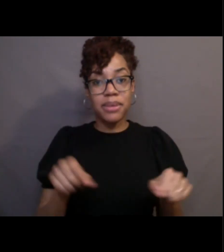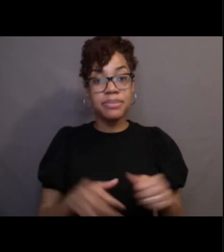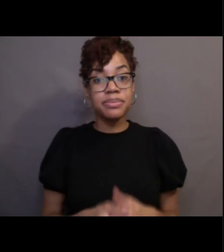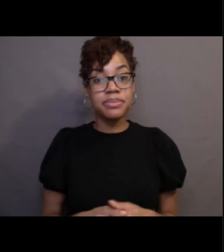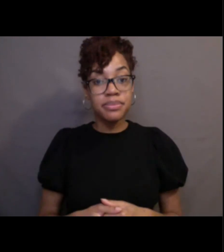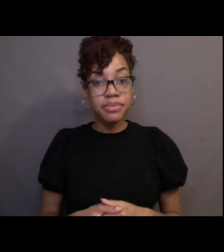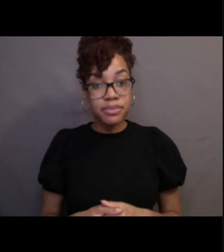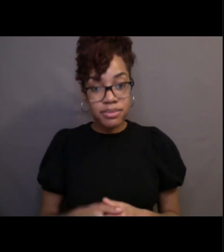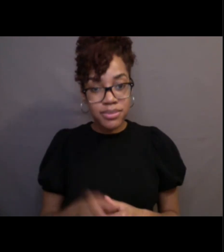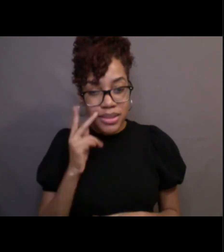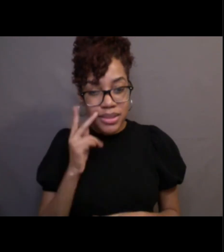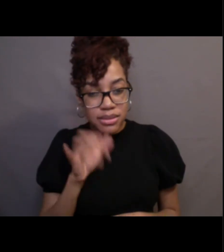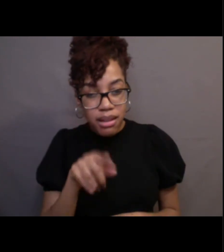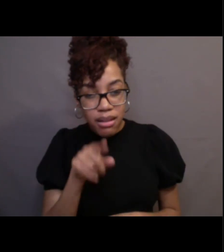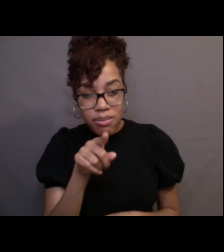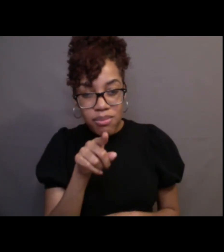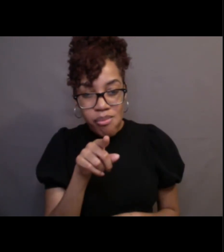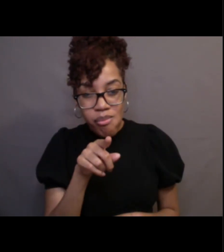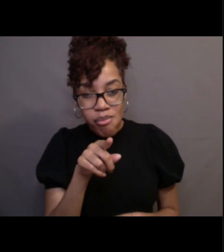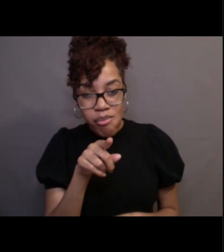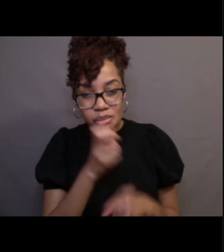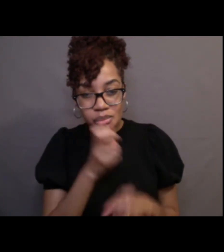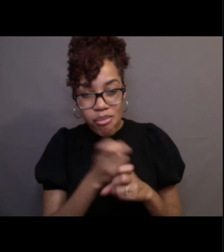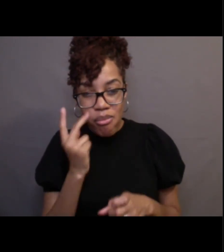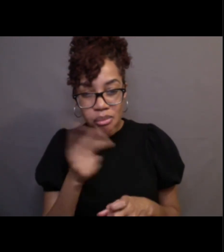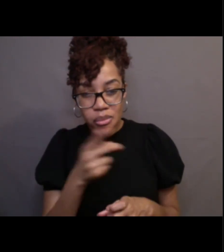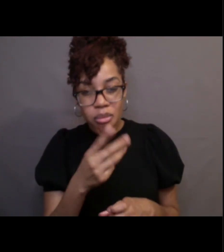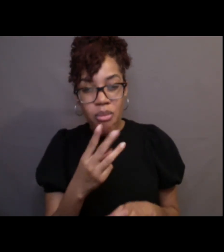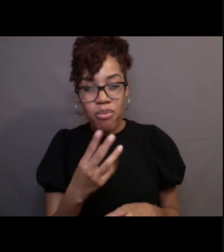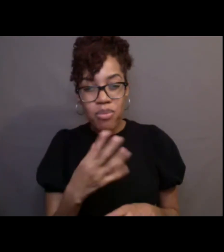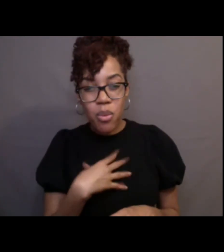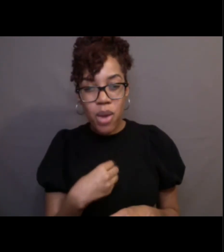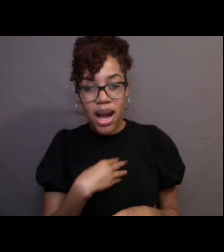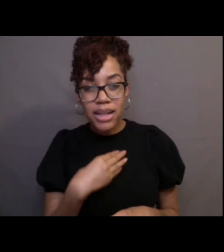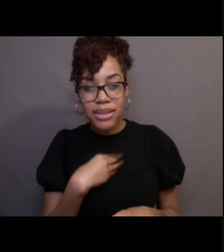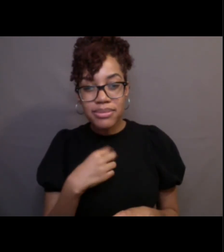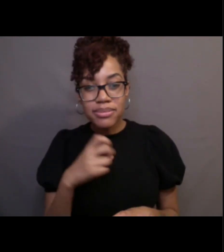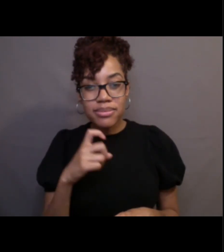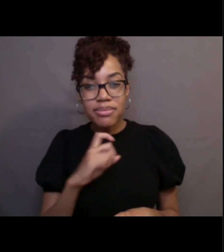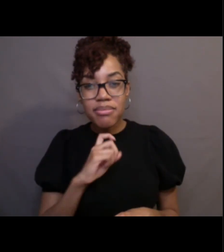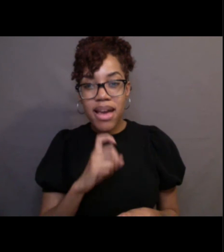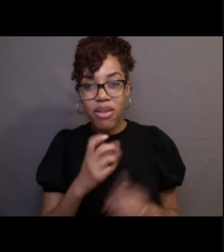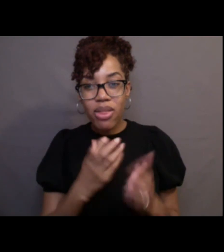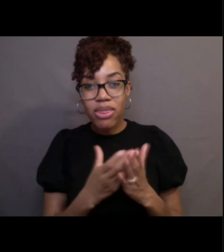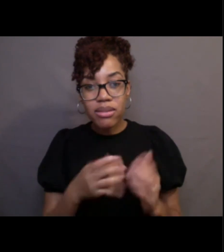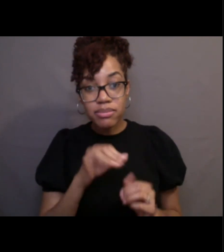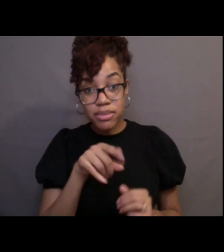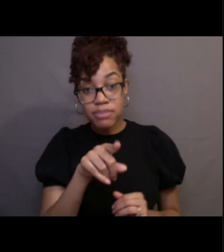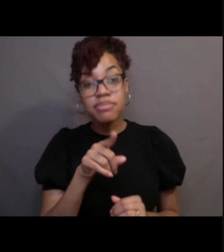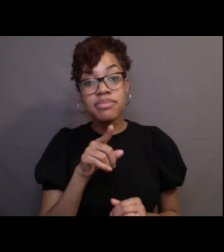let's see, how can I show you that? That sort of white metal thing there, that's actually a release.